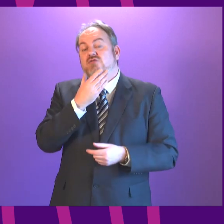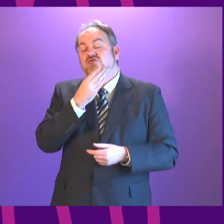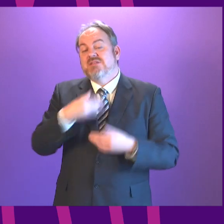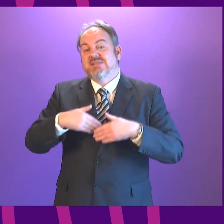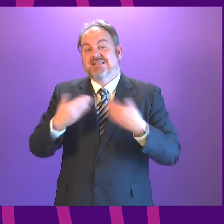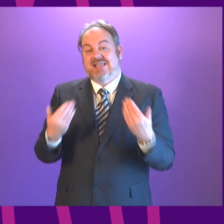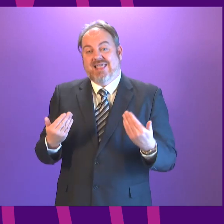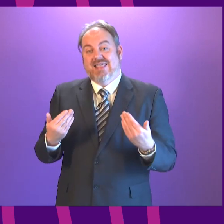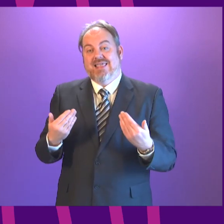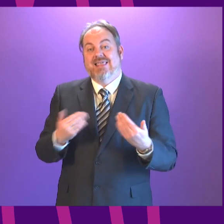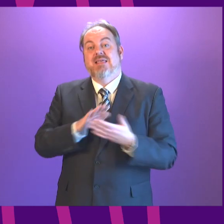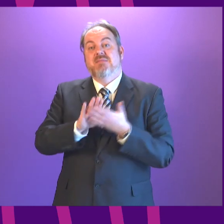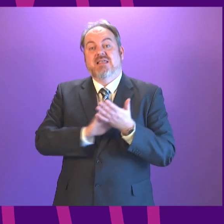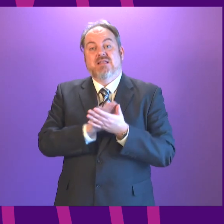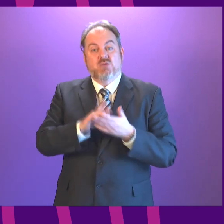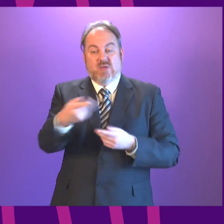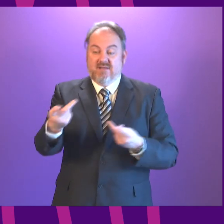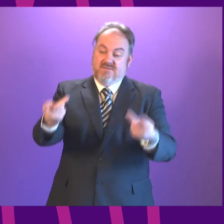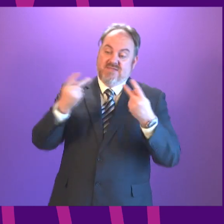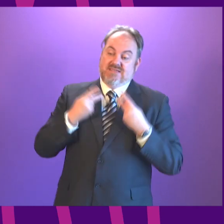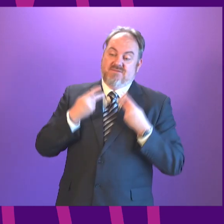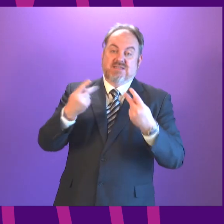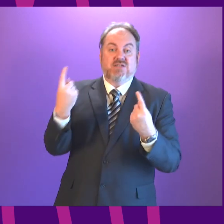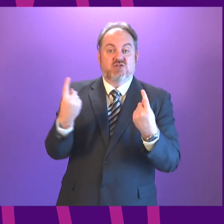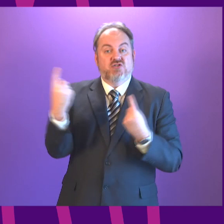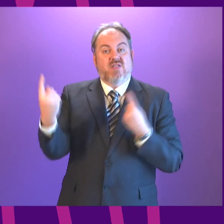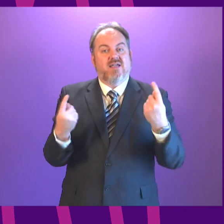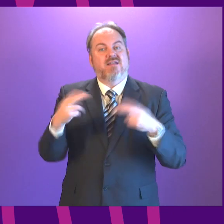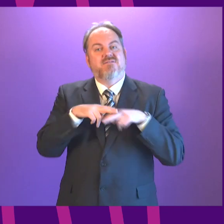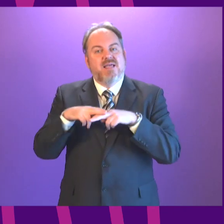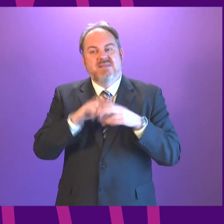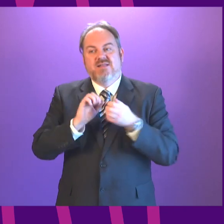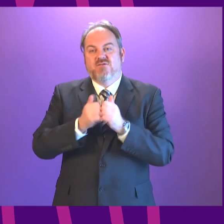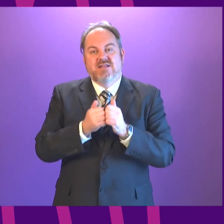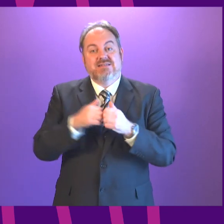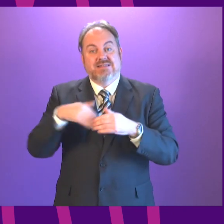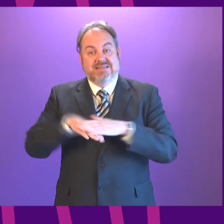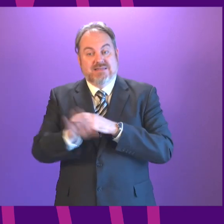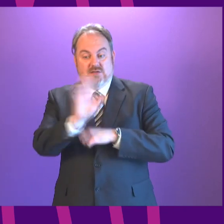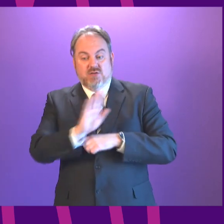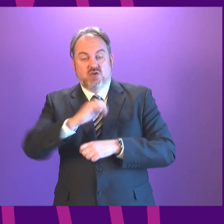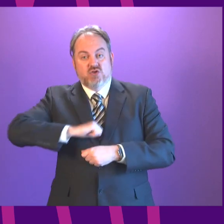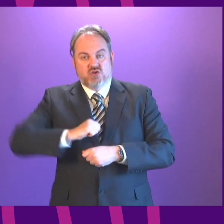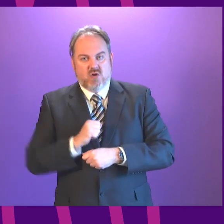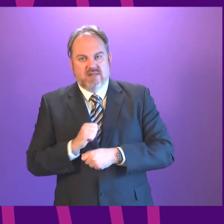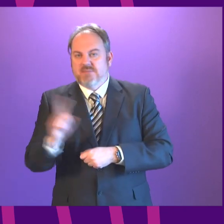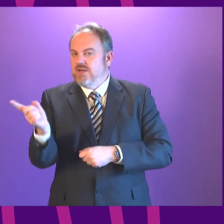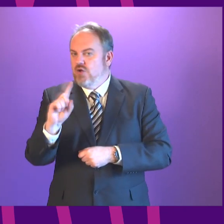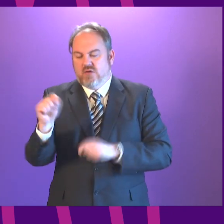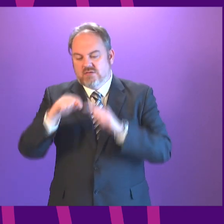travel between Scotland and the rest of the UK. It is, of course, an operational matter for the chief constable to decide how and to what